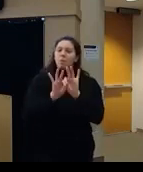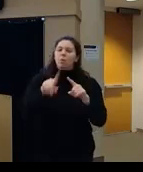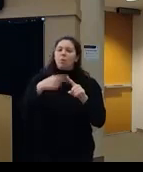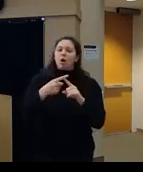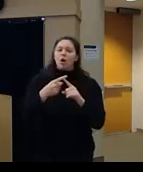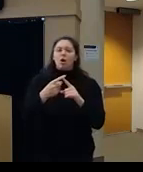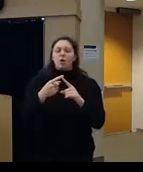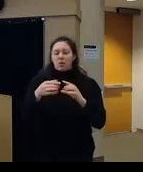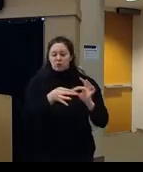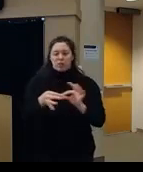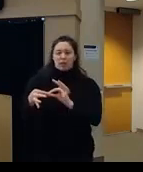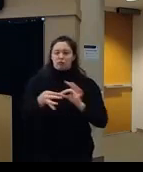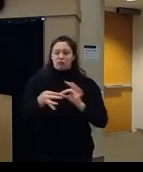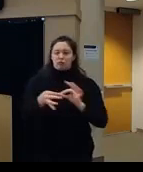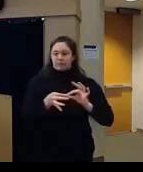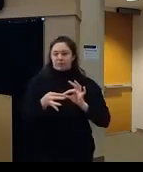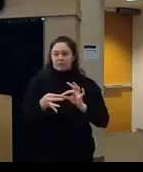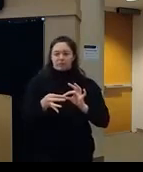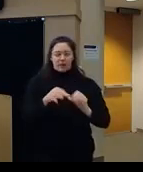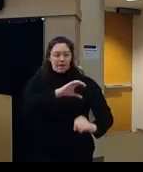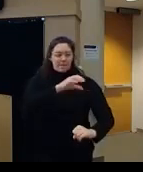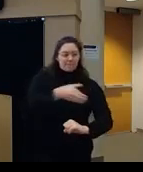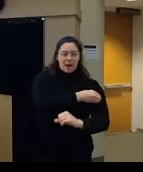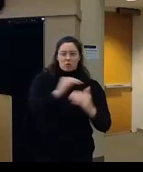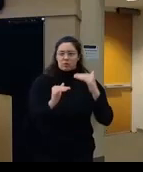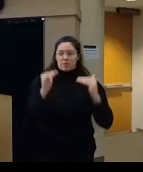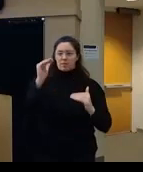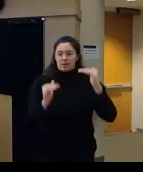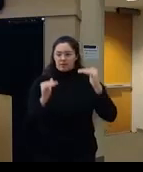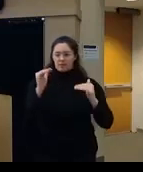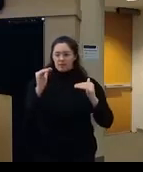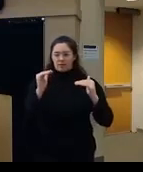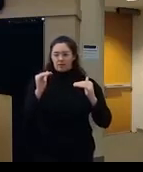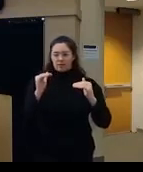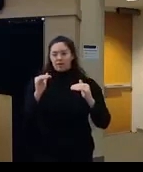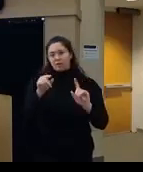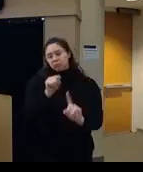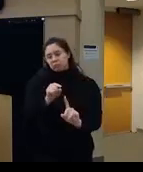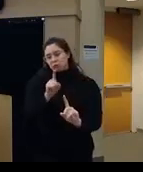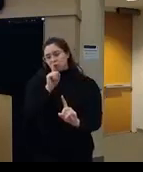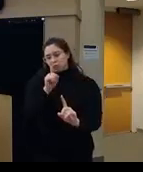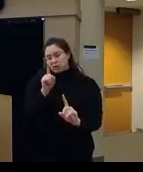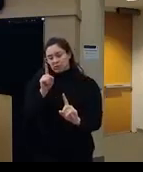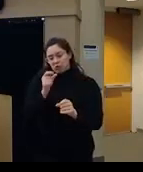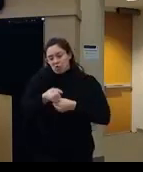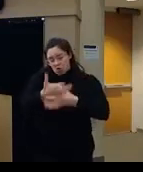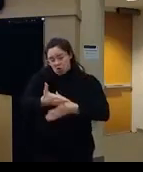relationships we're talking about power dynamics this is really the source of all of our problems